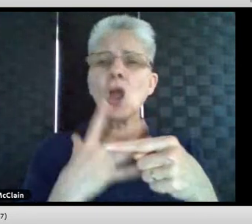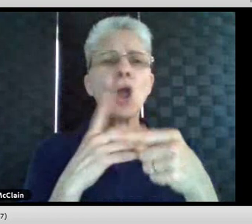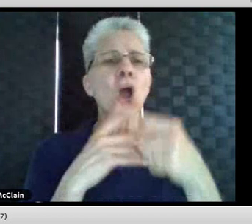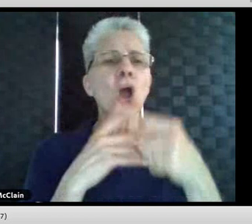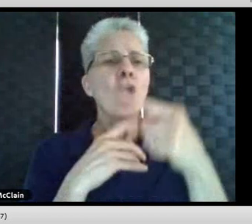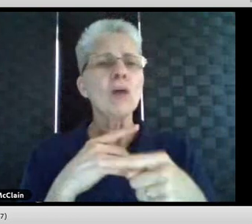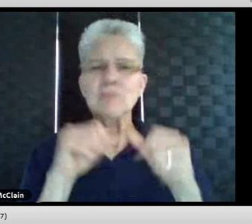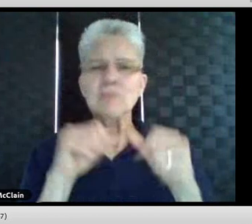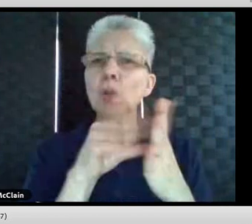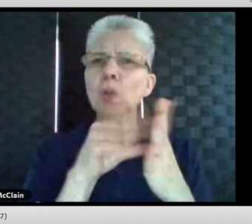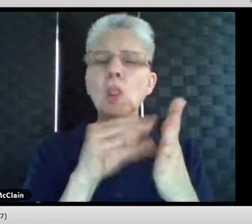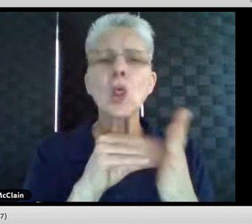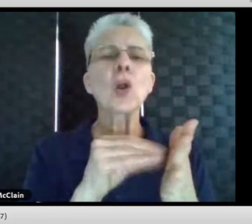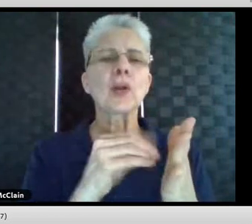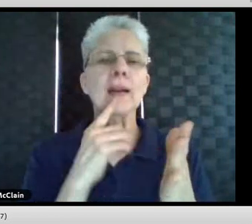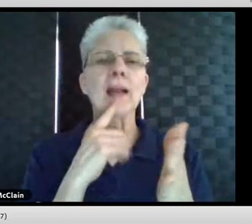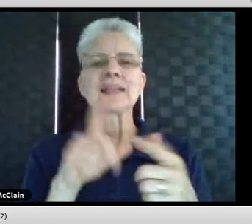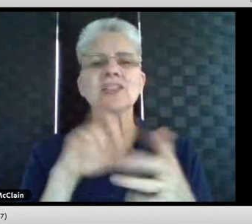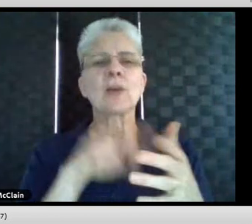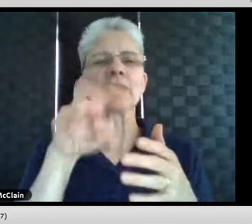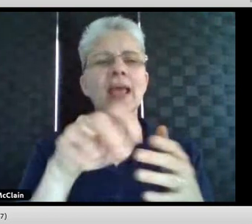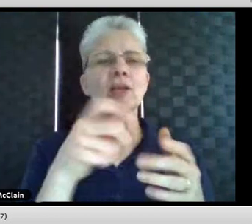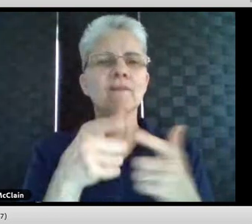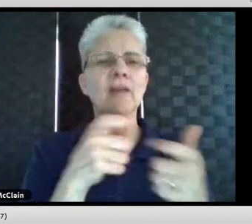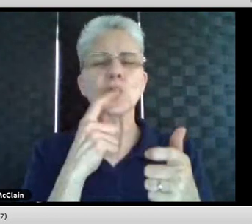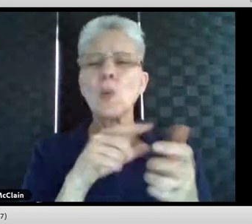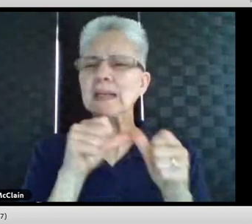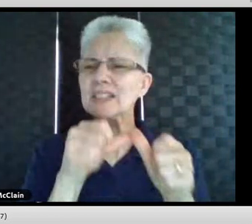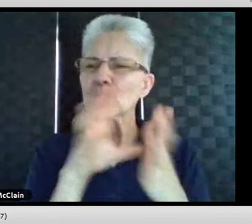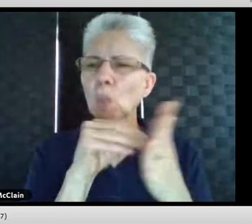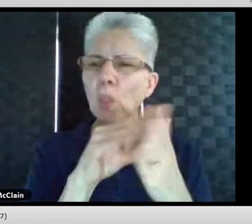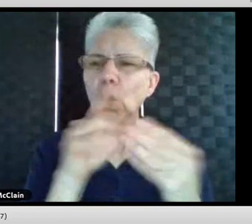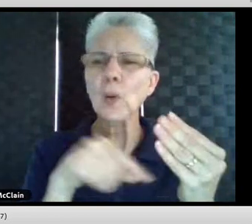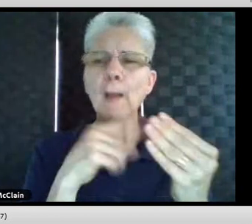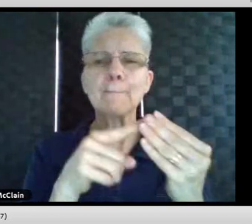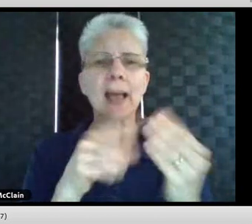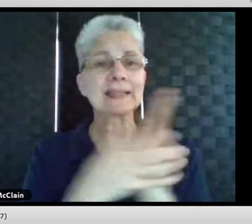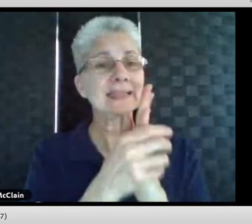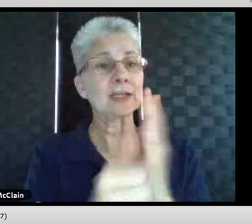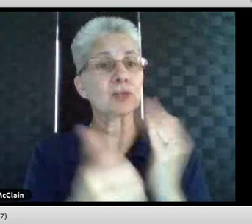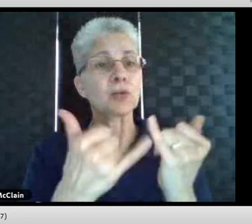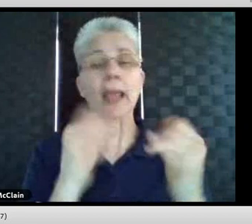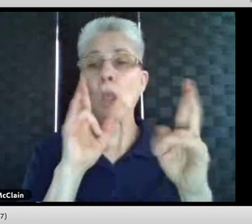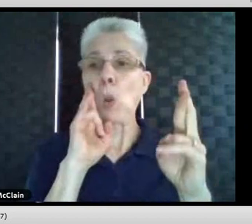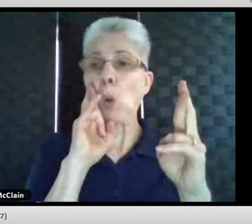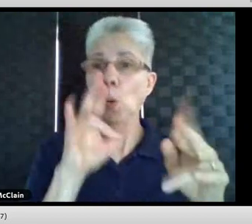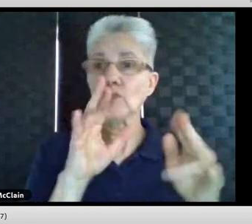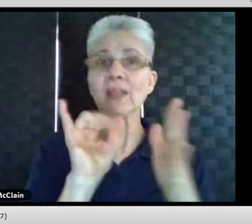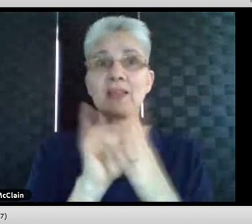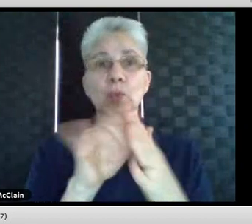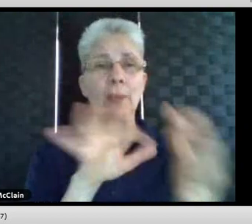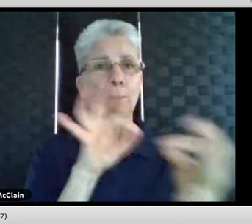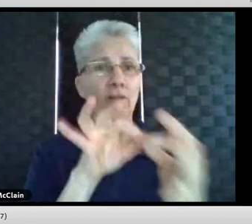Sorry. I skipped ahead too fast. You always want to keep learning about these skills. So today, hopefully this is going to be perfect for you